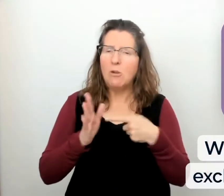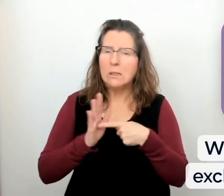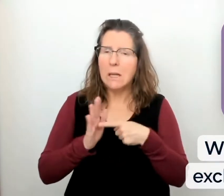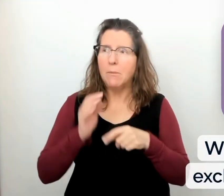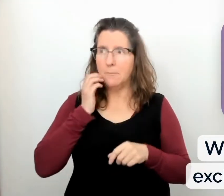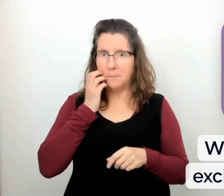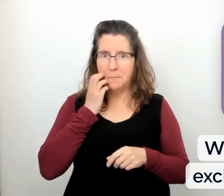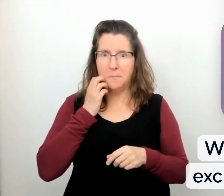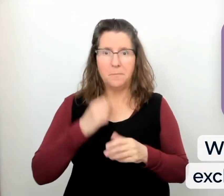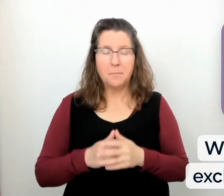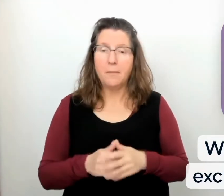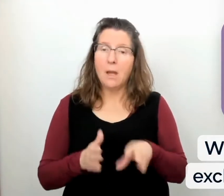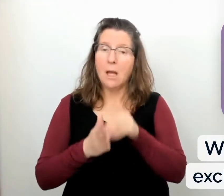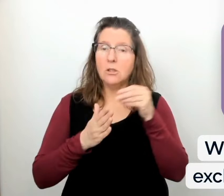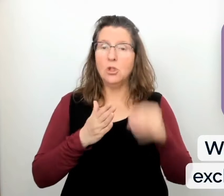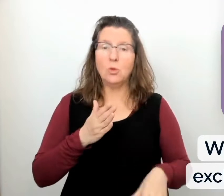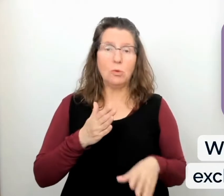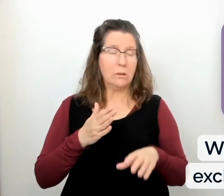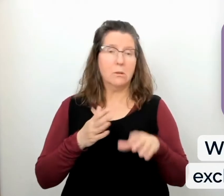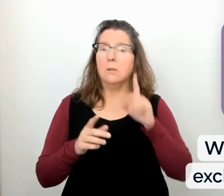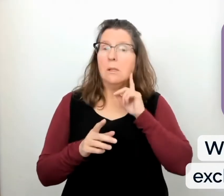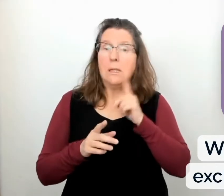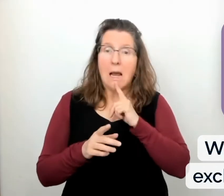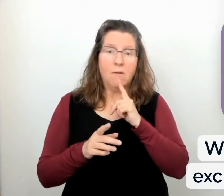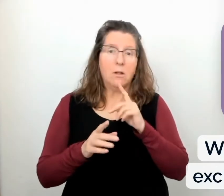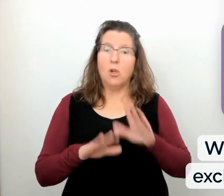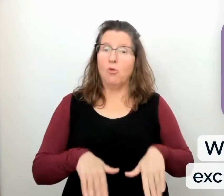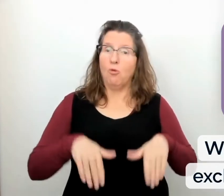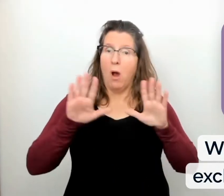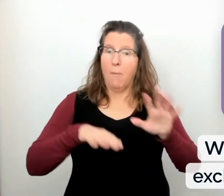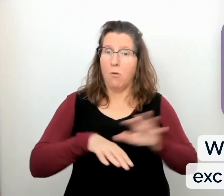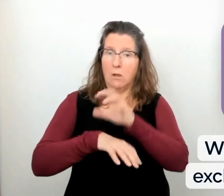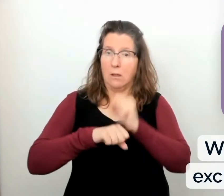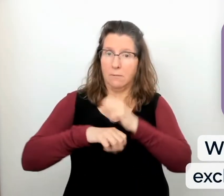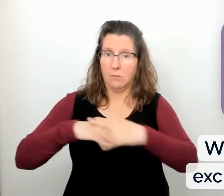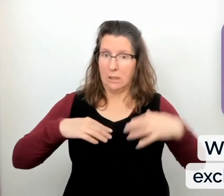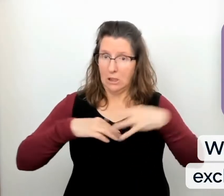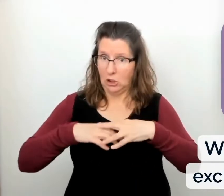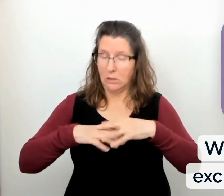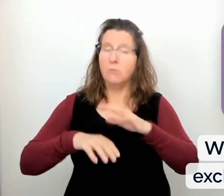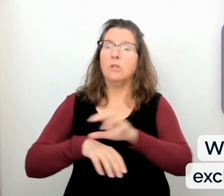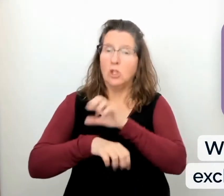To illustrate, one deaf student was raised on her First Nation's reservation.